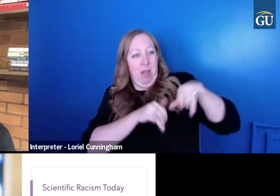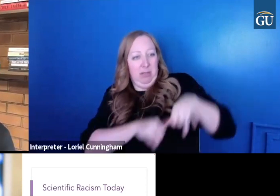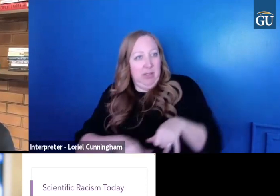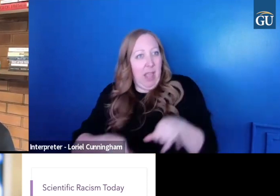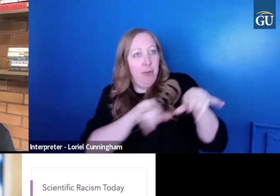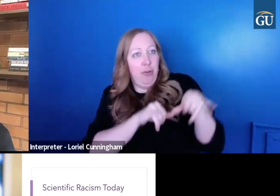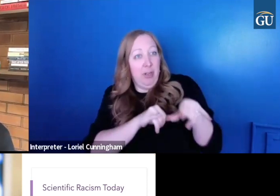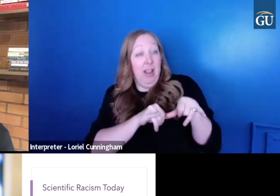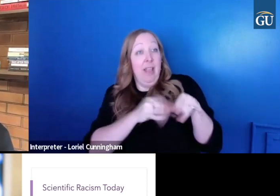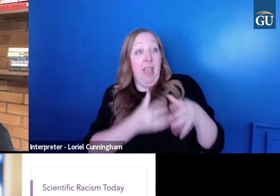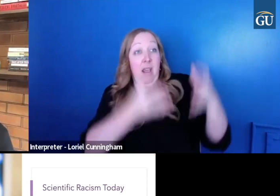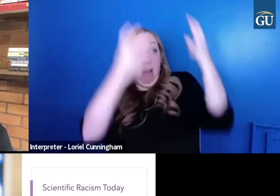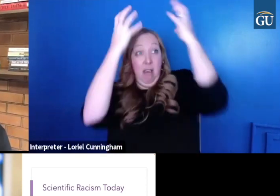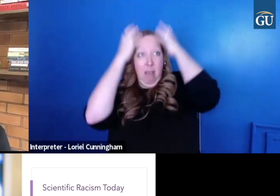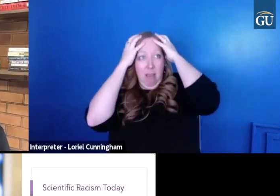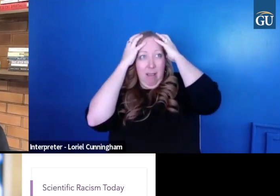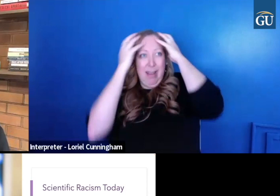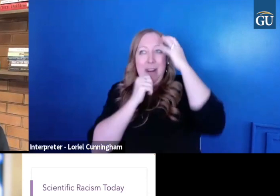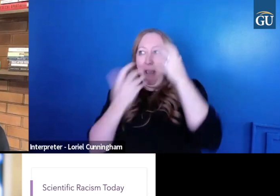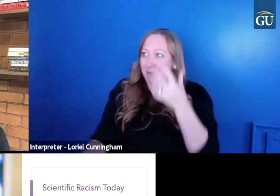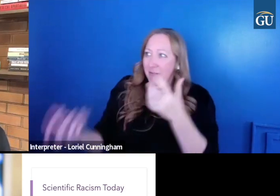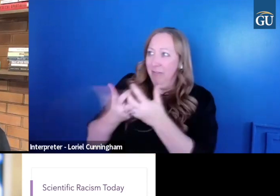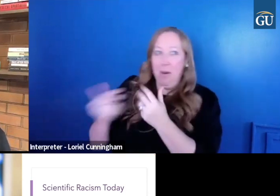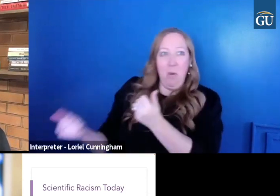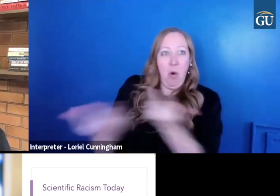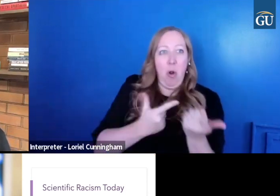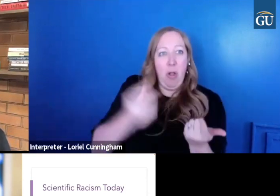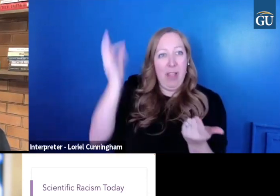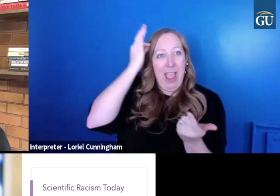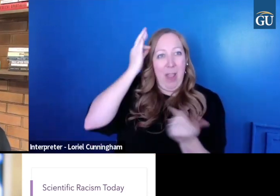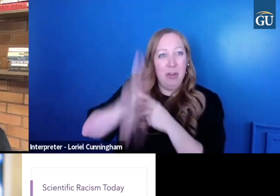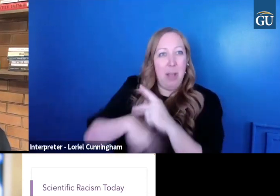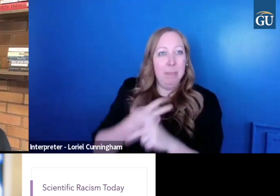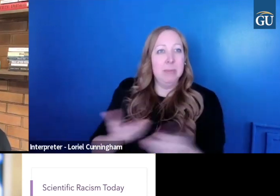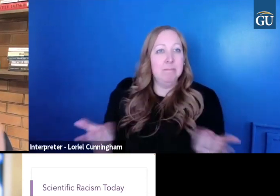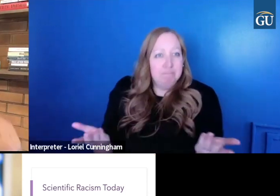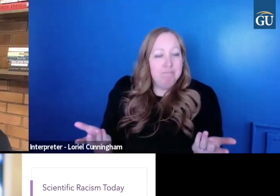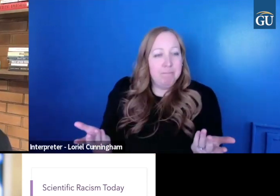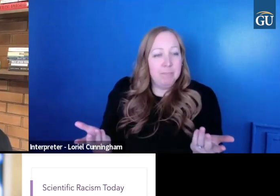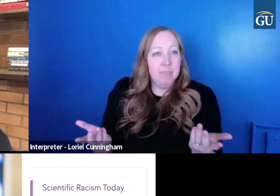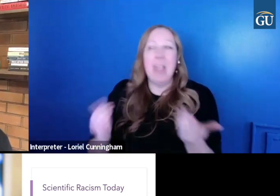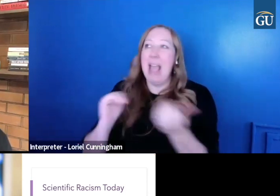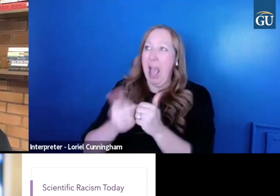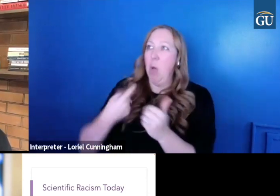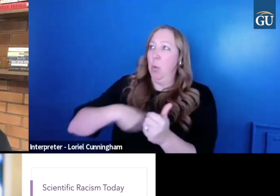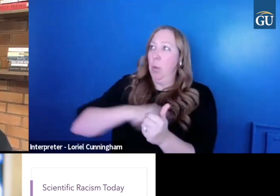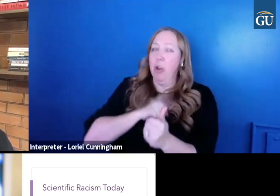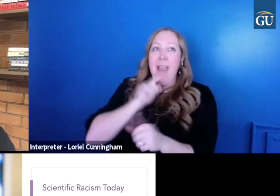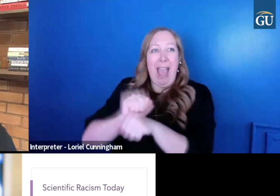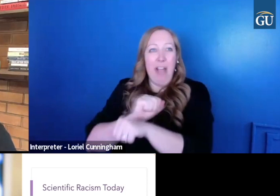hair types, as we'll see on the next slide. That's a way in which us to think about how we're framing what is a problem will then also circumscribe how we decide to